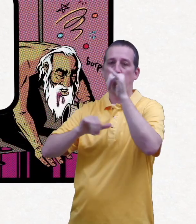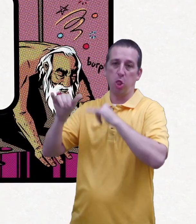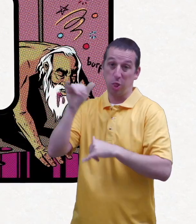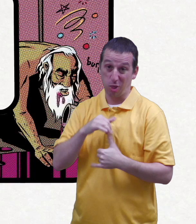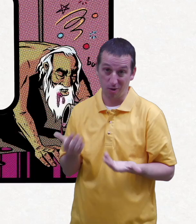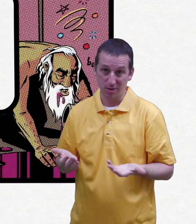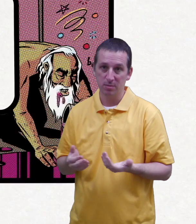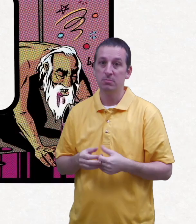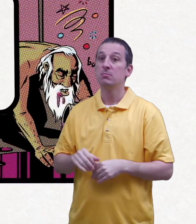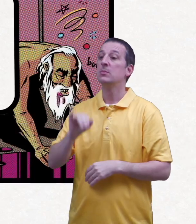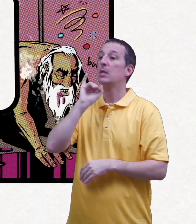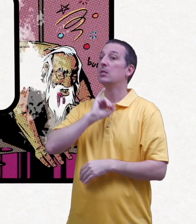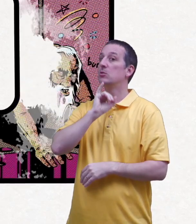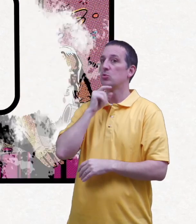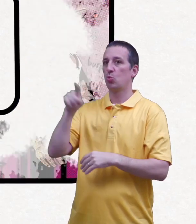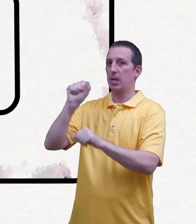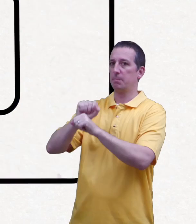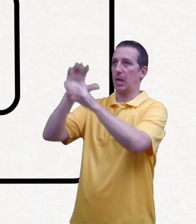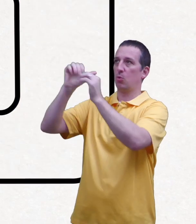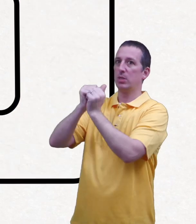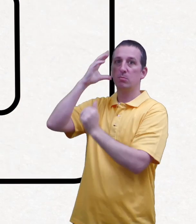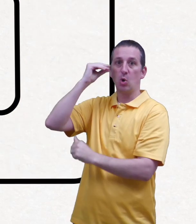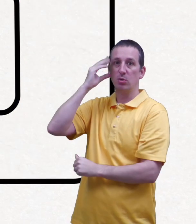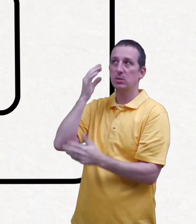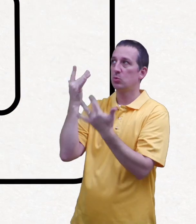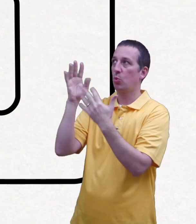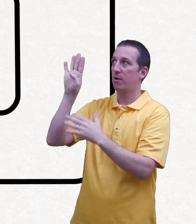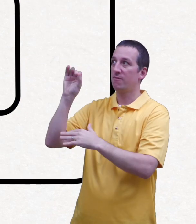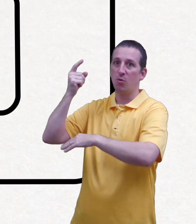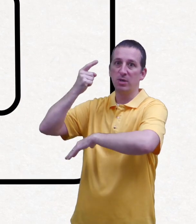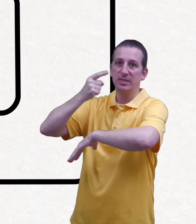gets totally drunk. The Israelites got impatient during their forty days of